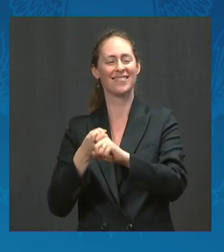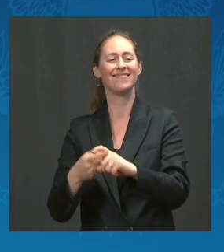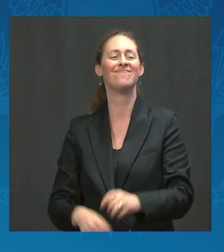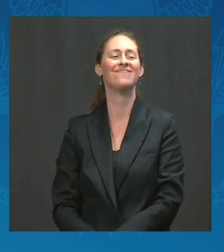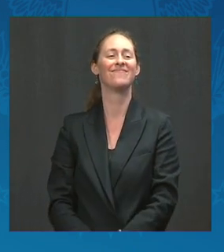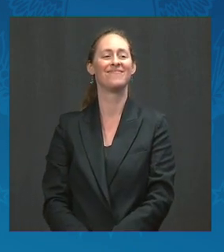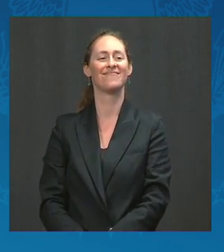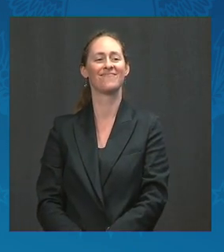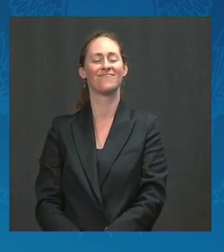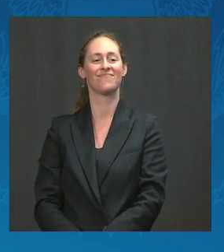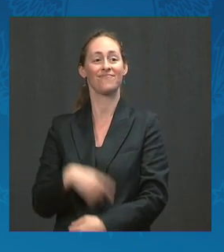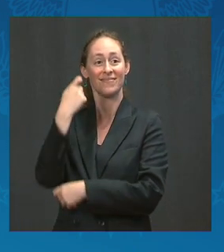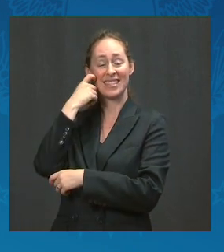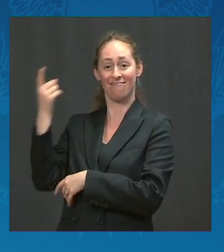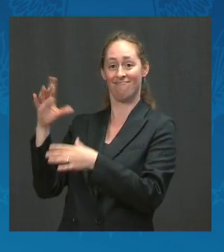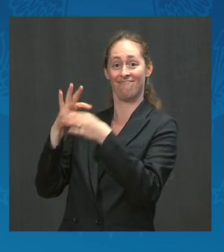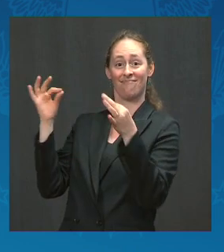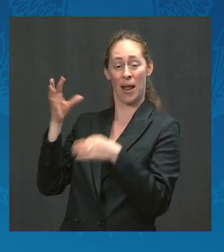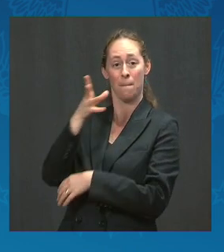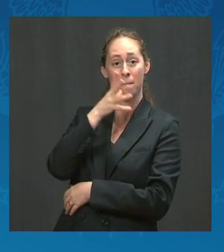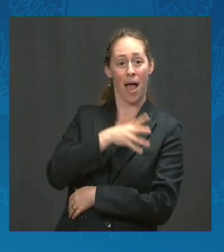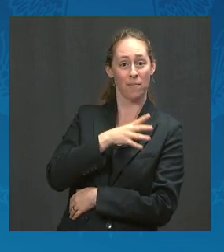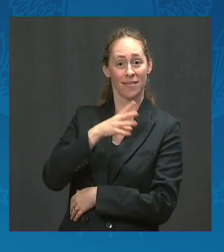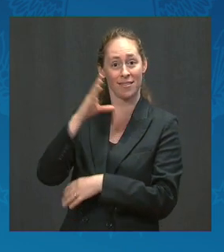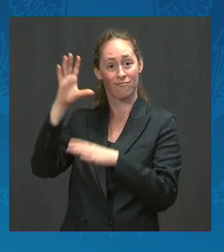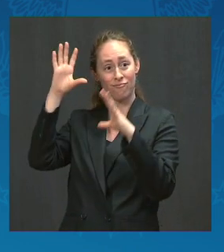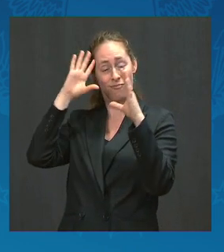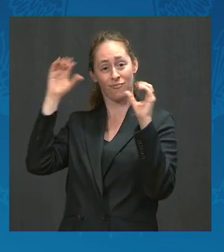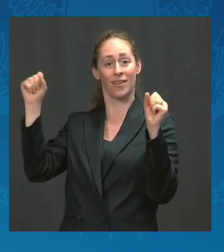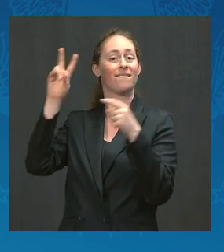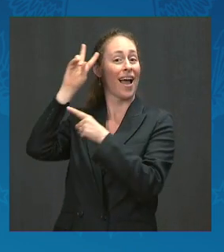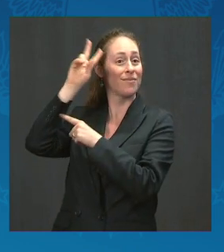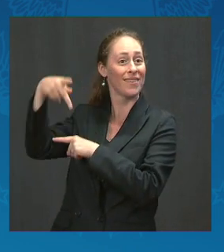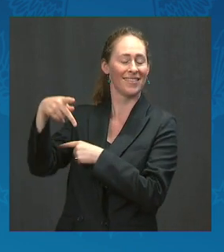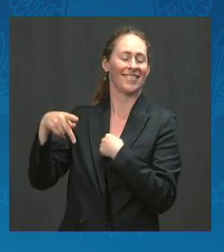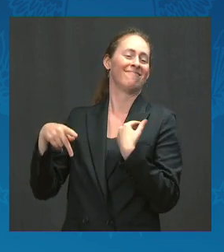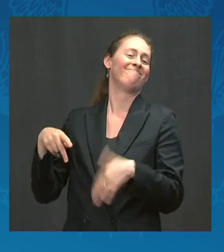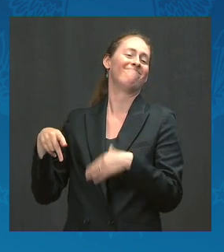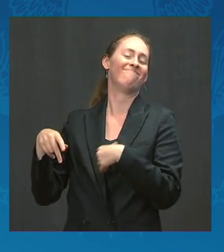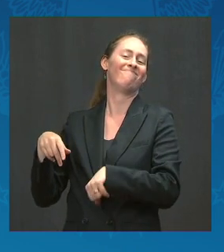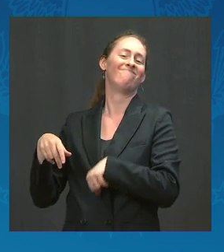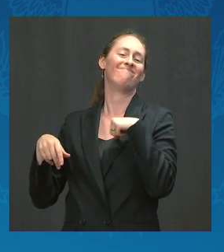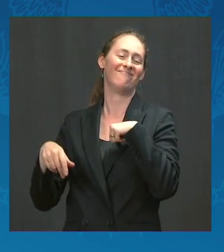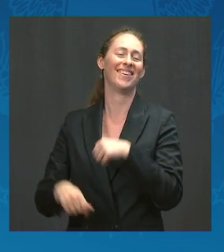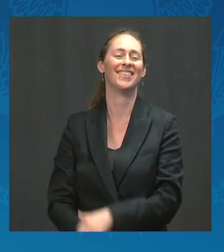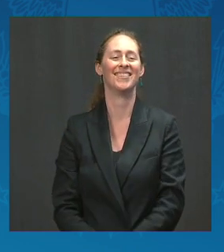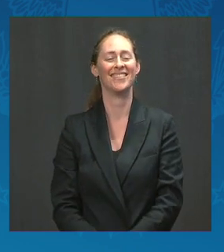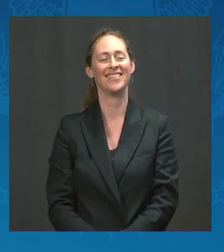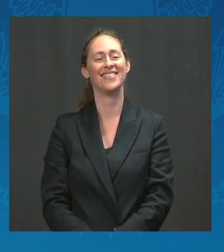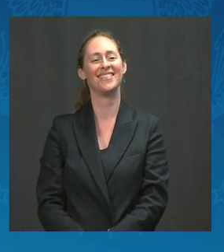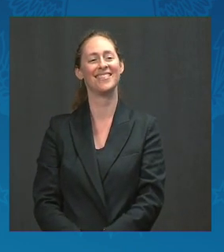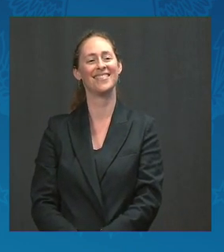I am a very proud former, but I think of myself still as a current member of the National Bar Association